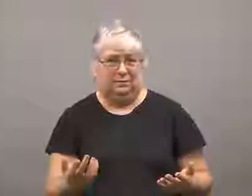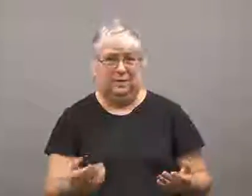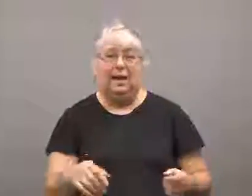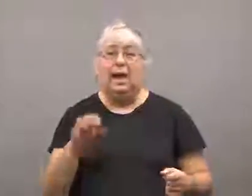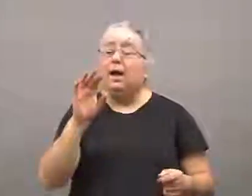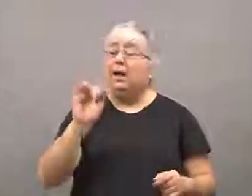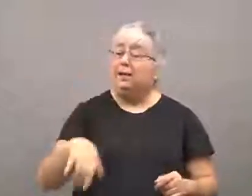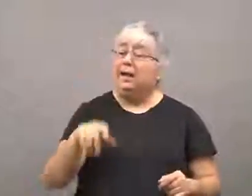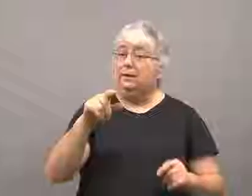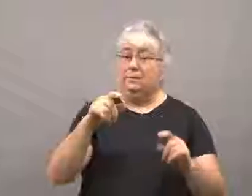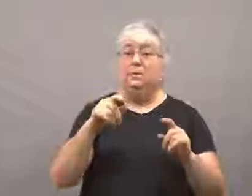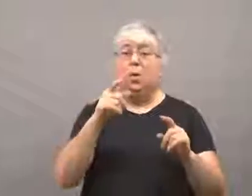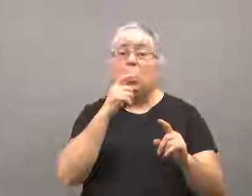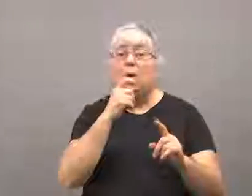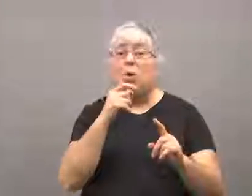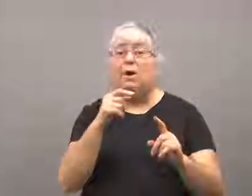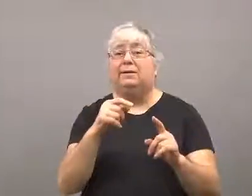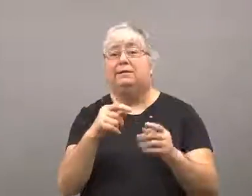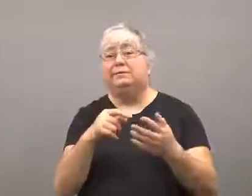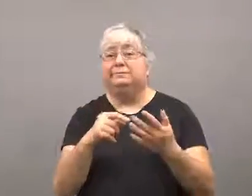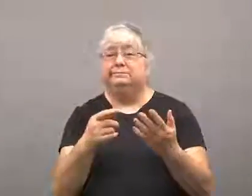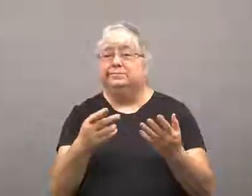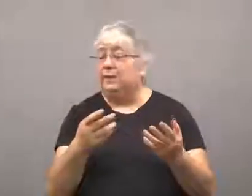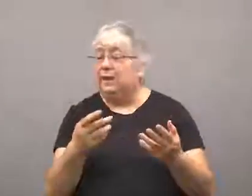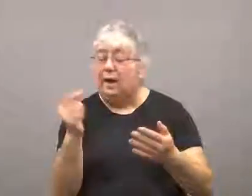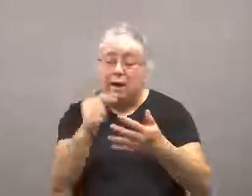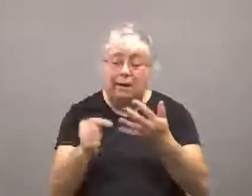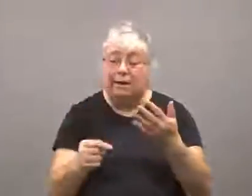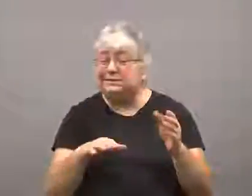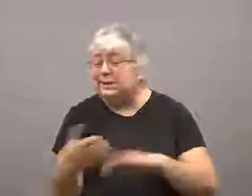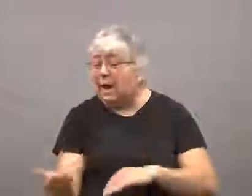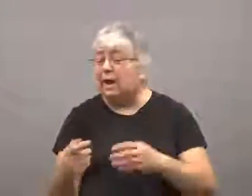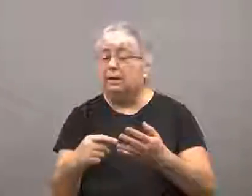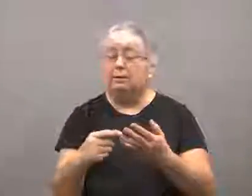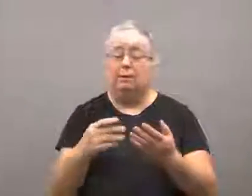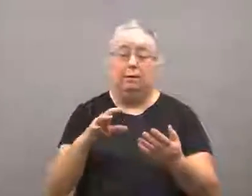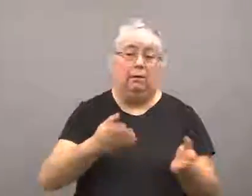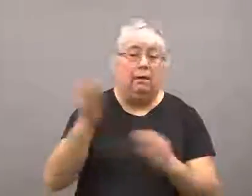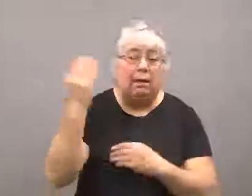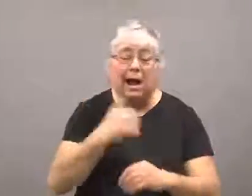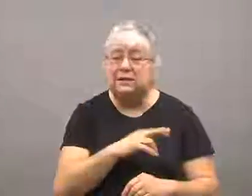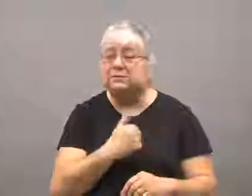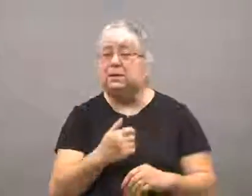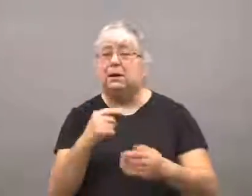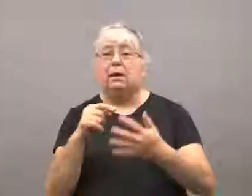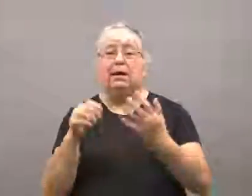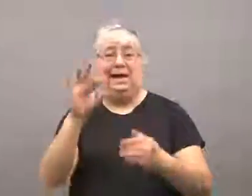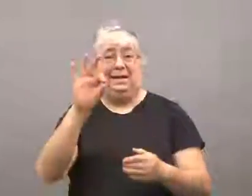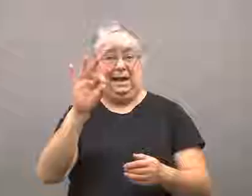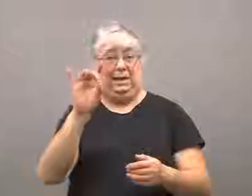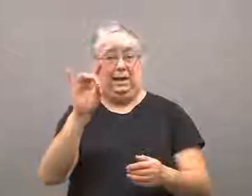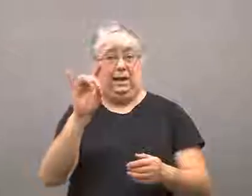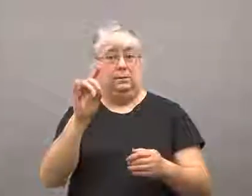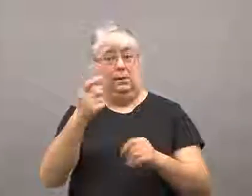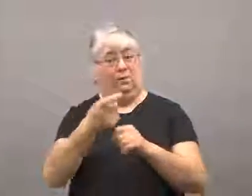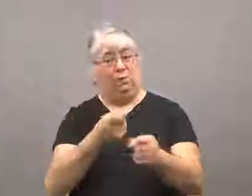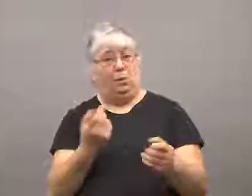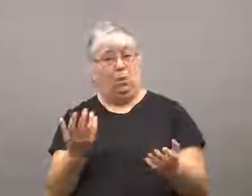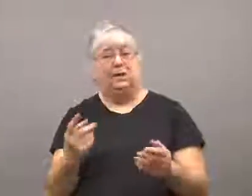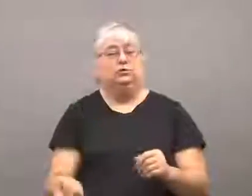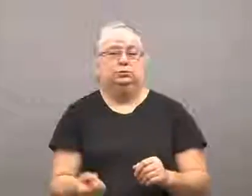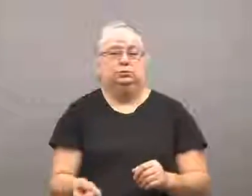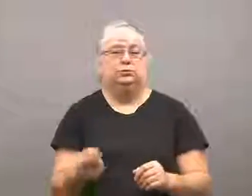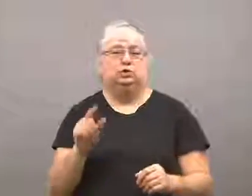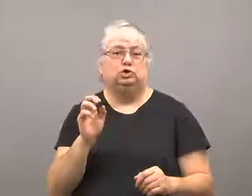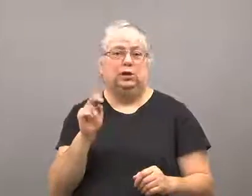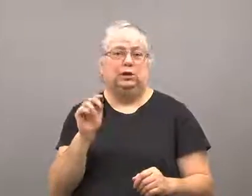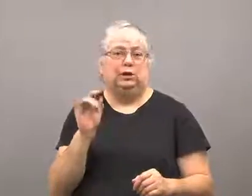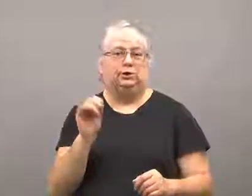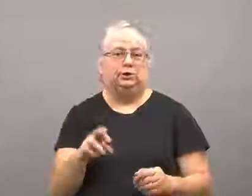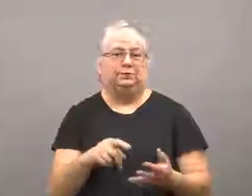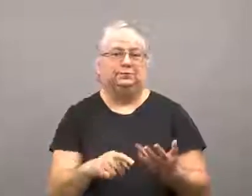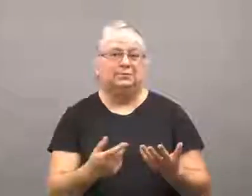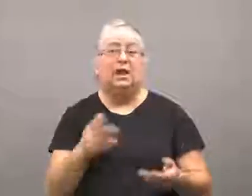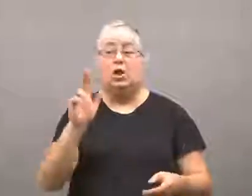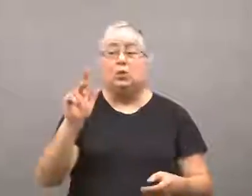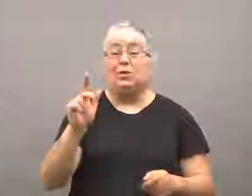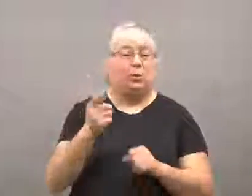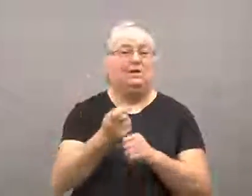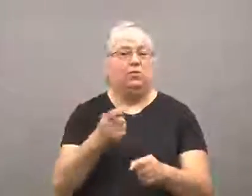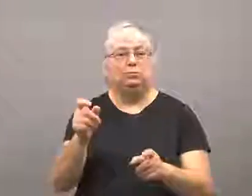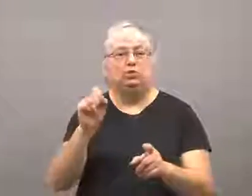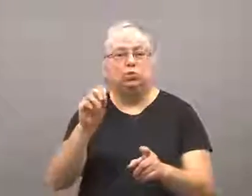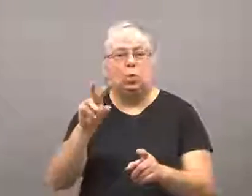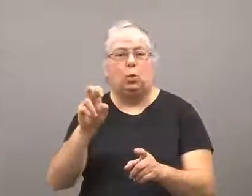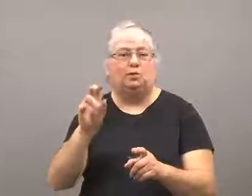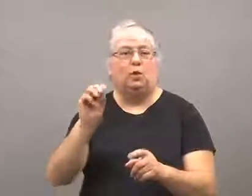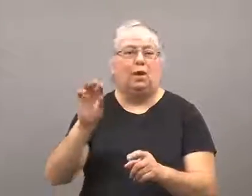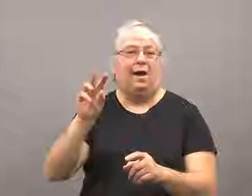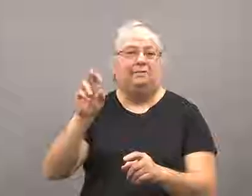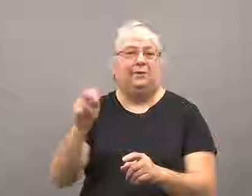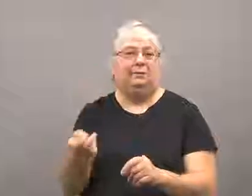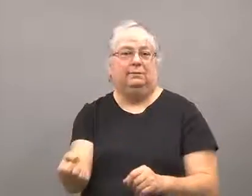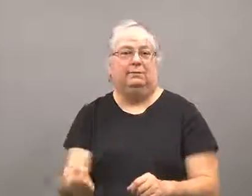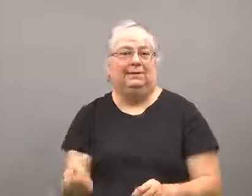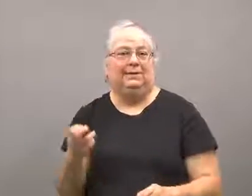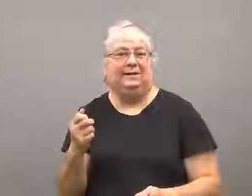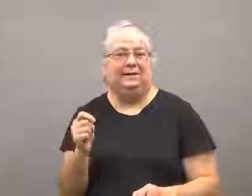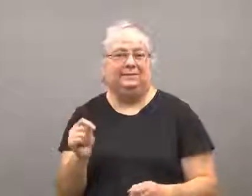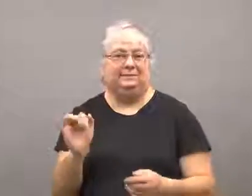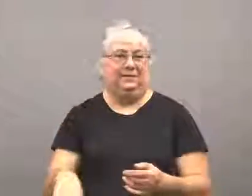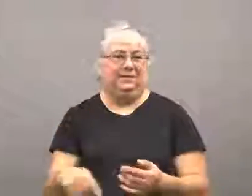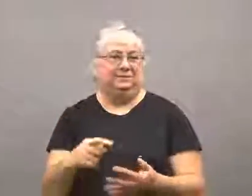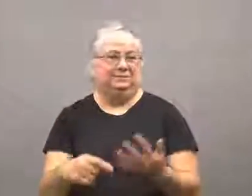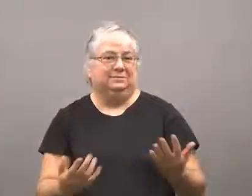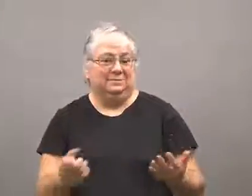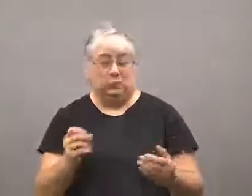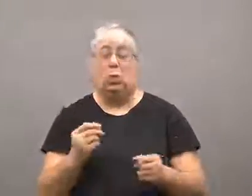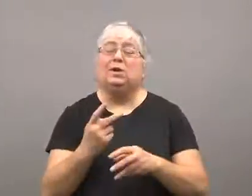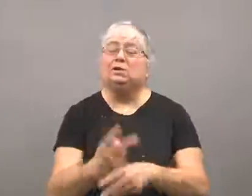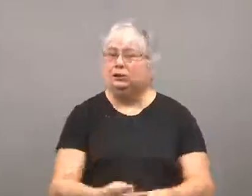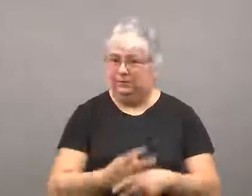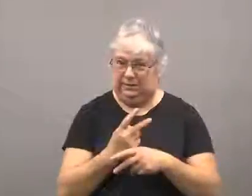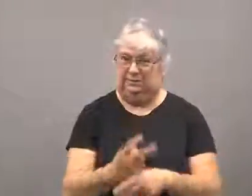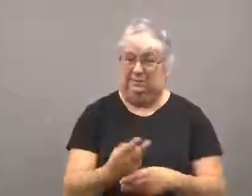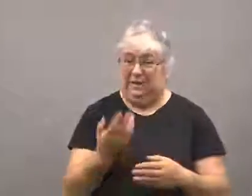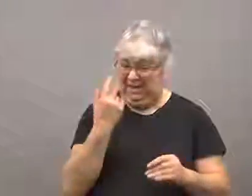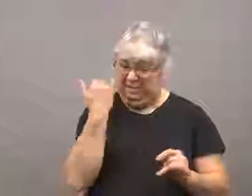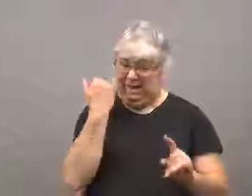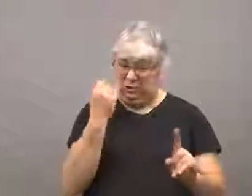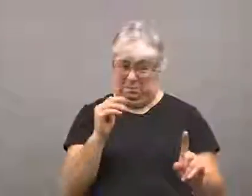98 of those cases were from generators. 23 from using a stove or oven to heat.